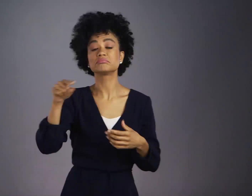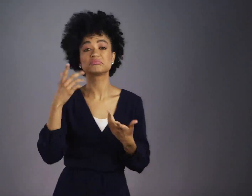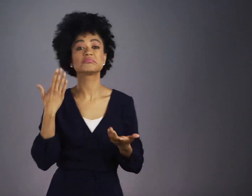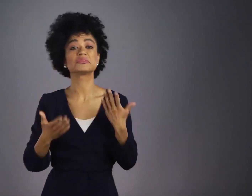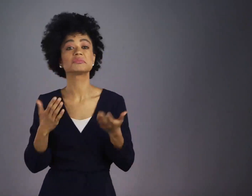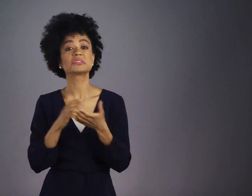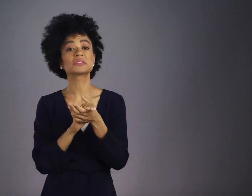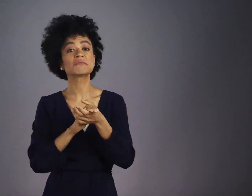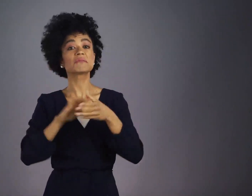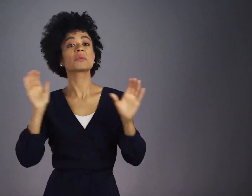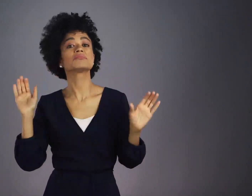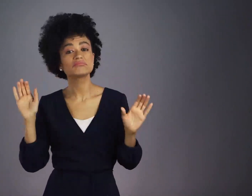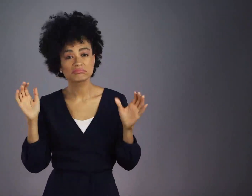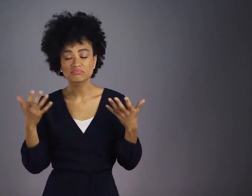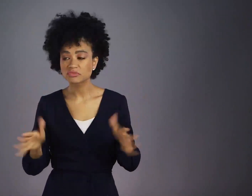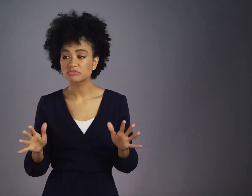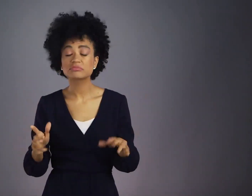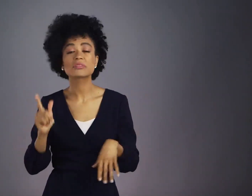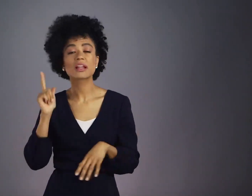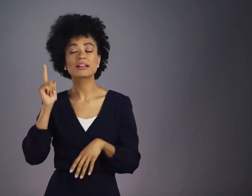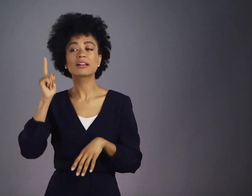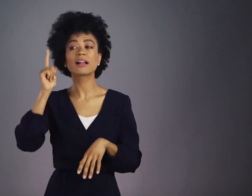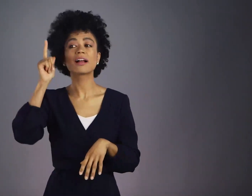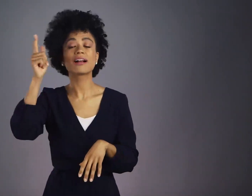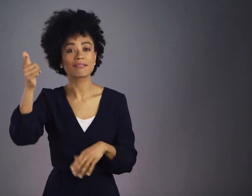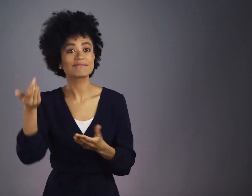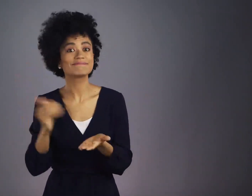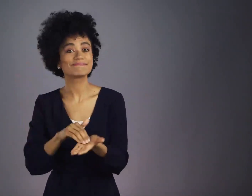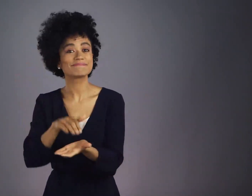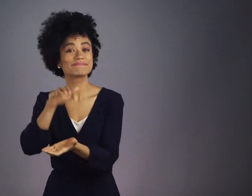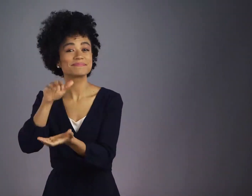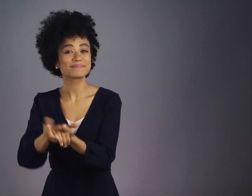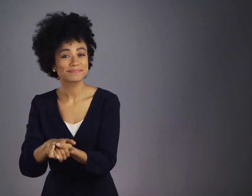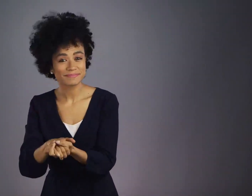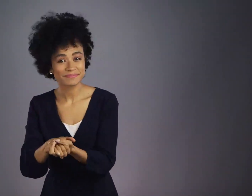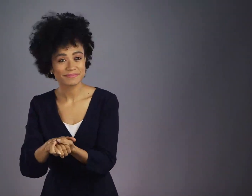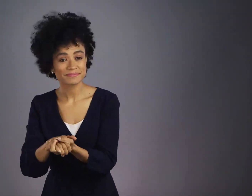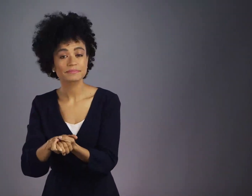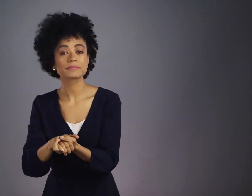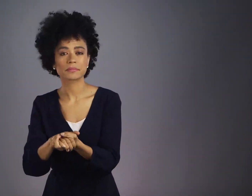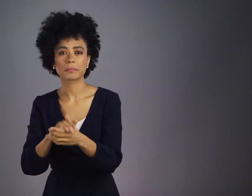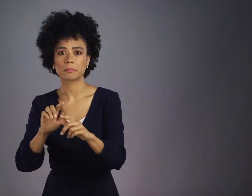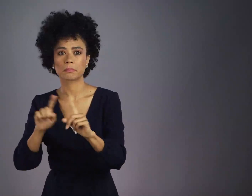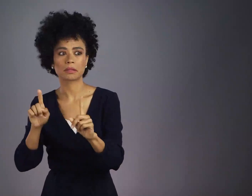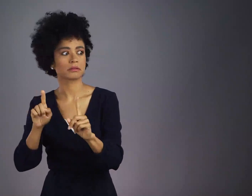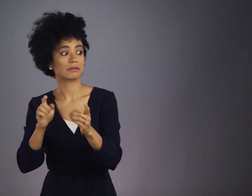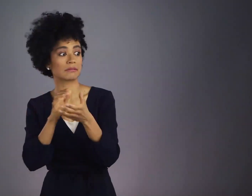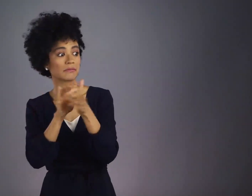Maybe we are divorced, and have remarried but haven’t kept up the alimony to number one.